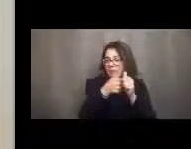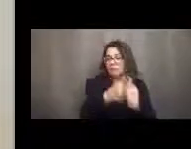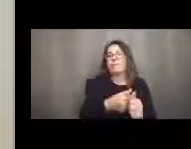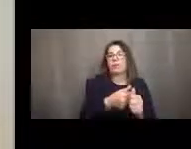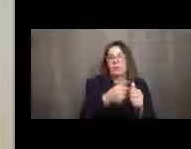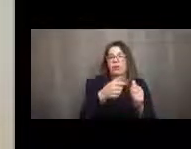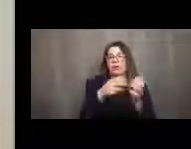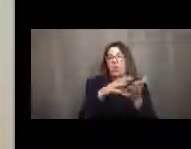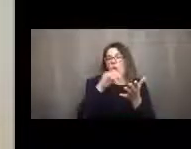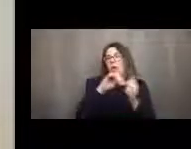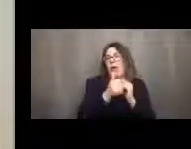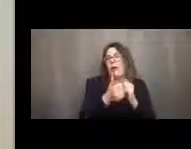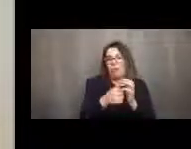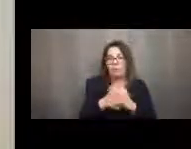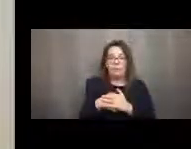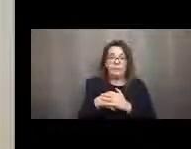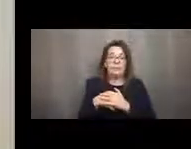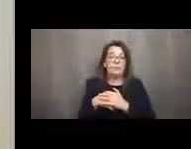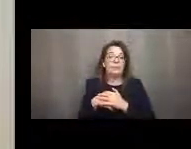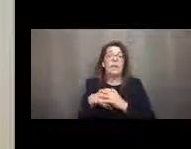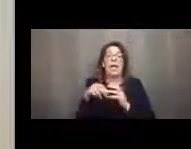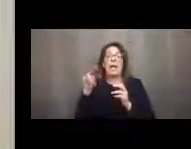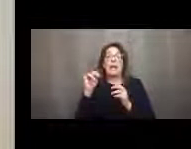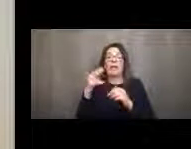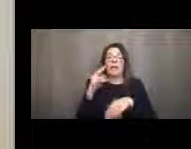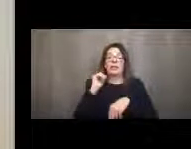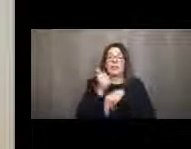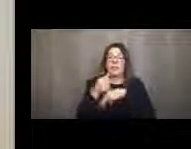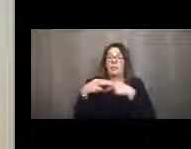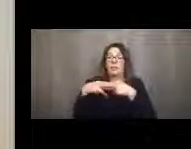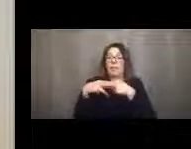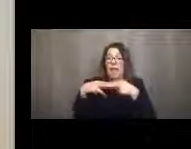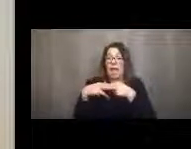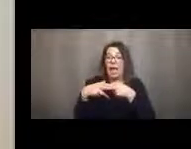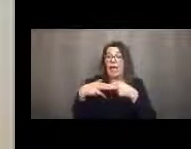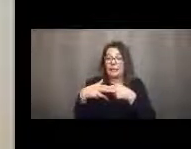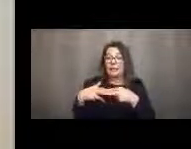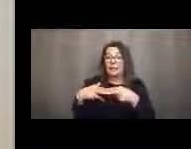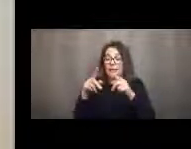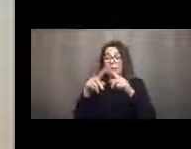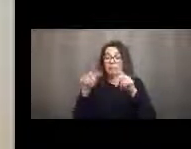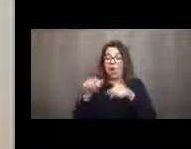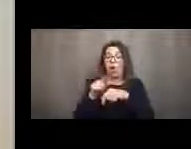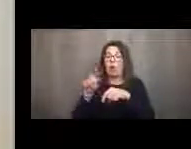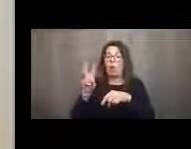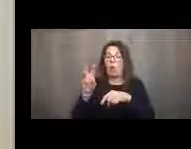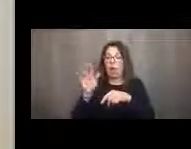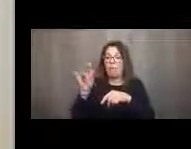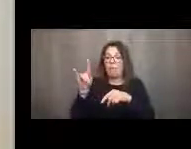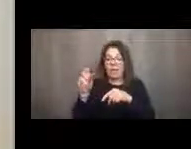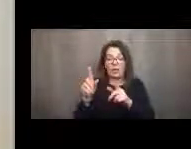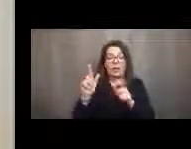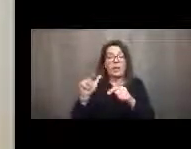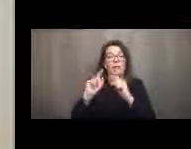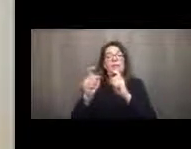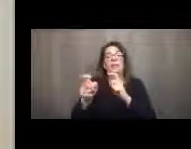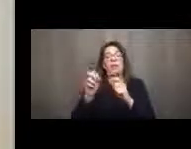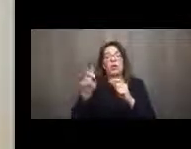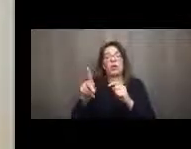The NIH has posted a slide deck on its FCOI web page that provides an opportunity for you to train